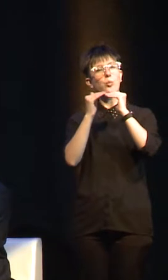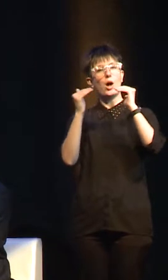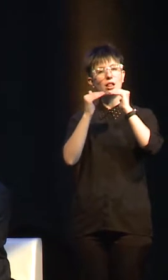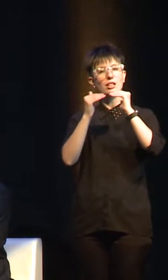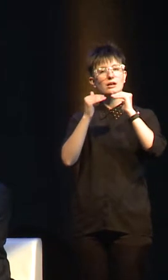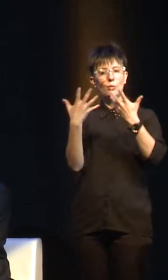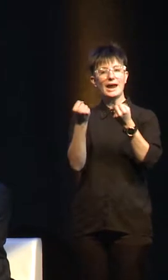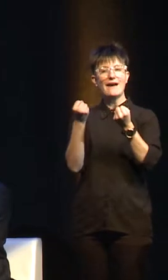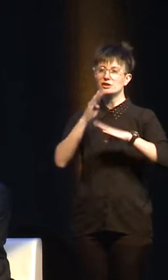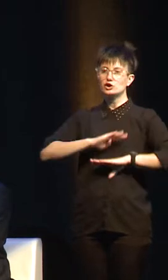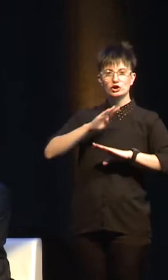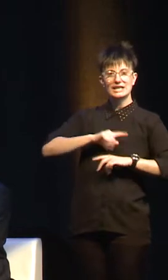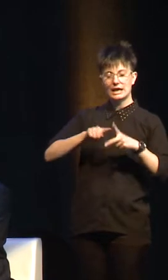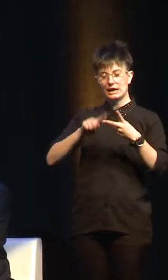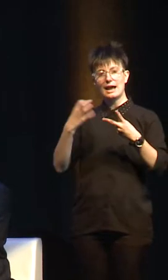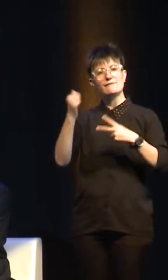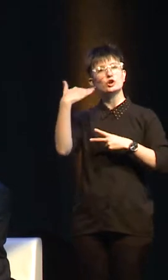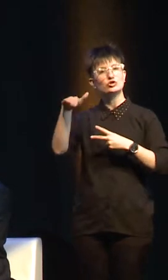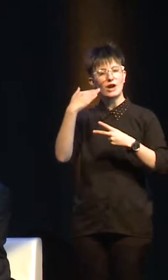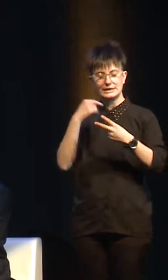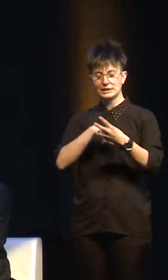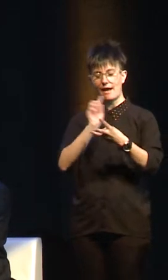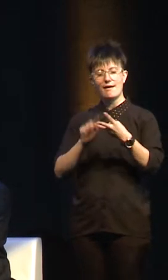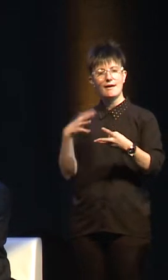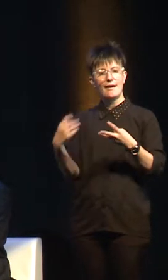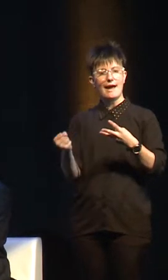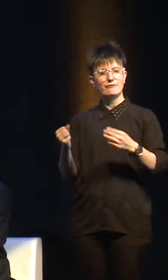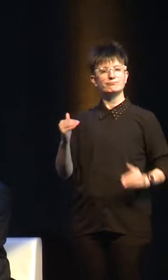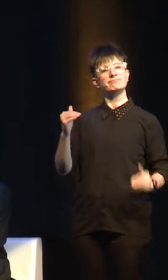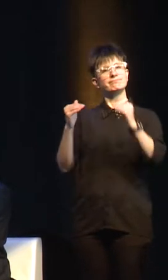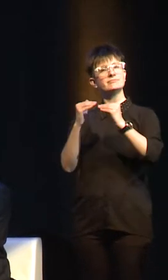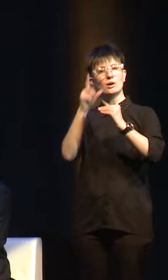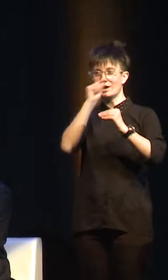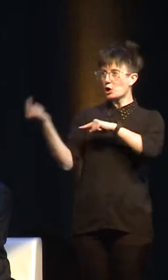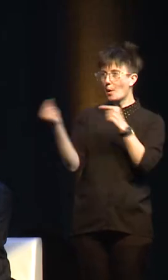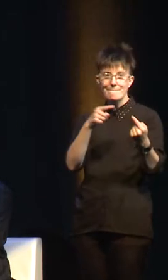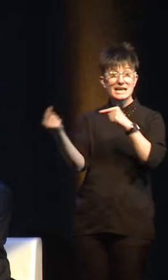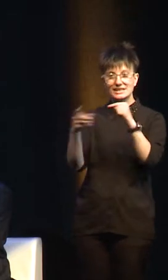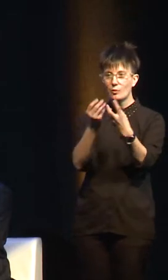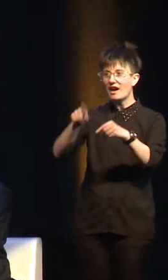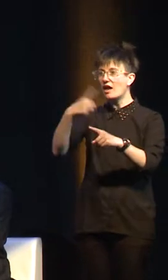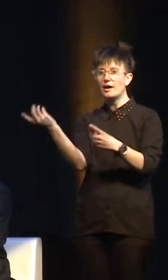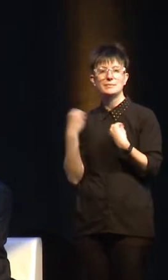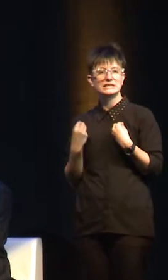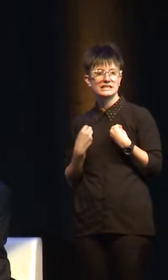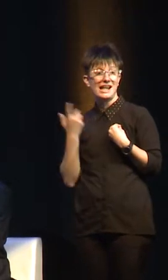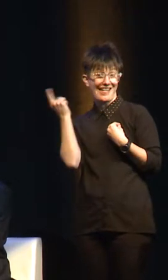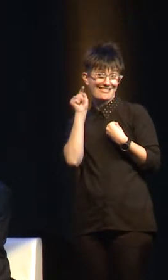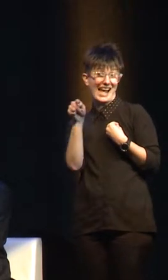as well as a sense of constraint, it gives us a level playing field to compete. And I think that’s one of the things that drives the innovation for us.